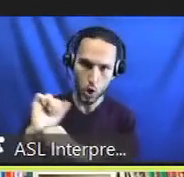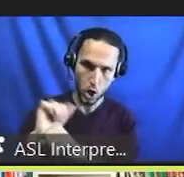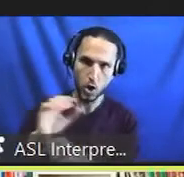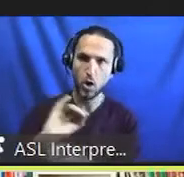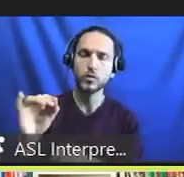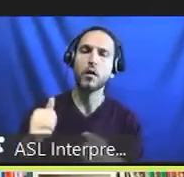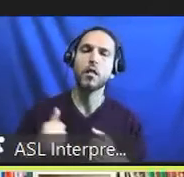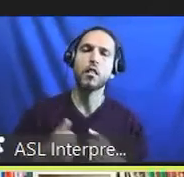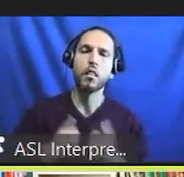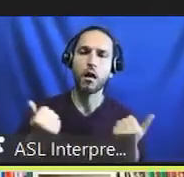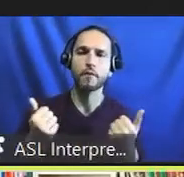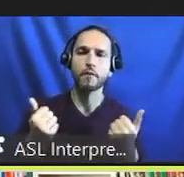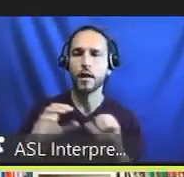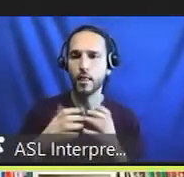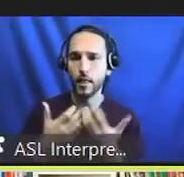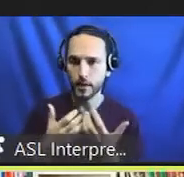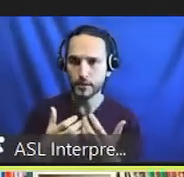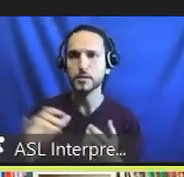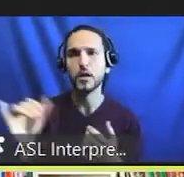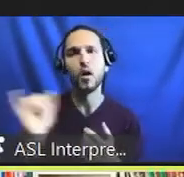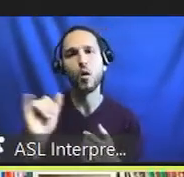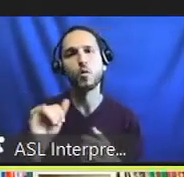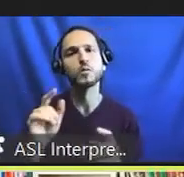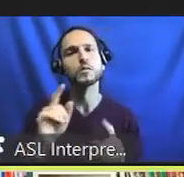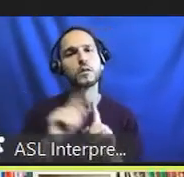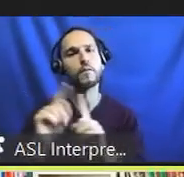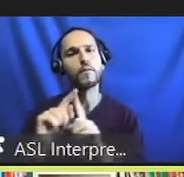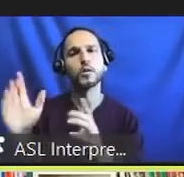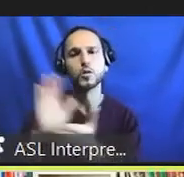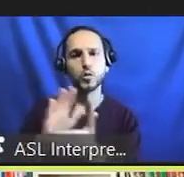live classes, as well as all of the school's content